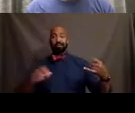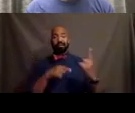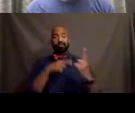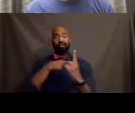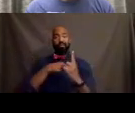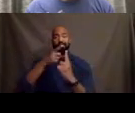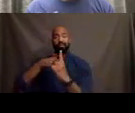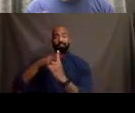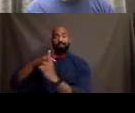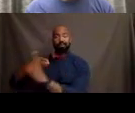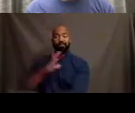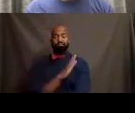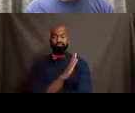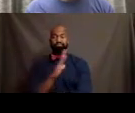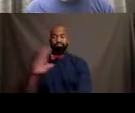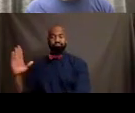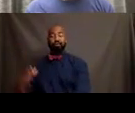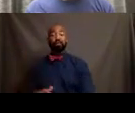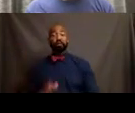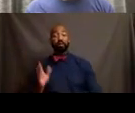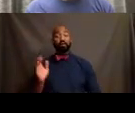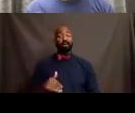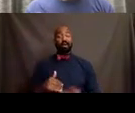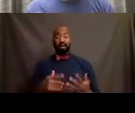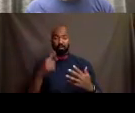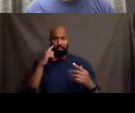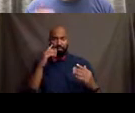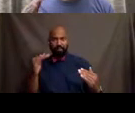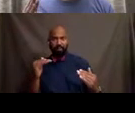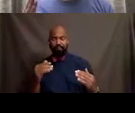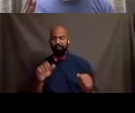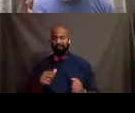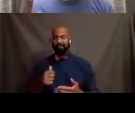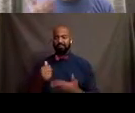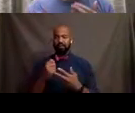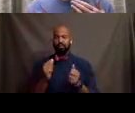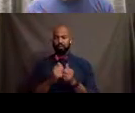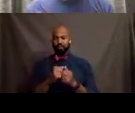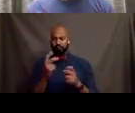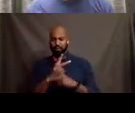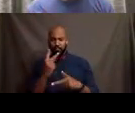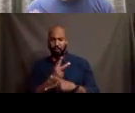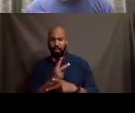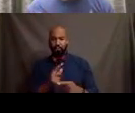or do we just let it coast for a while? We can always readdress and say,